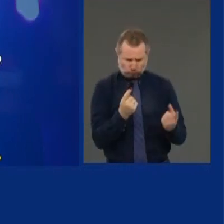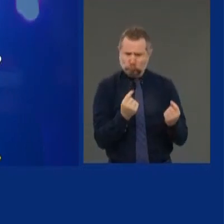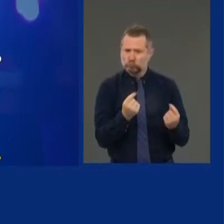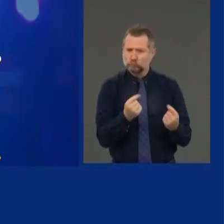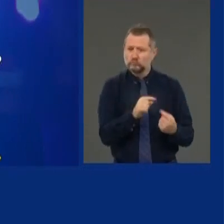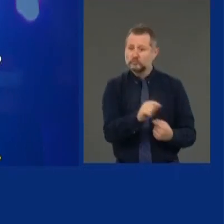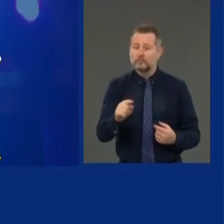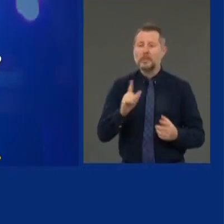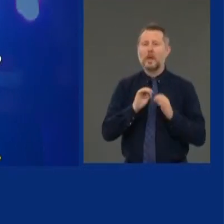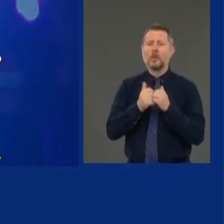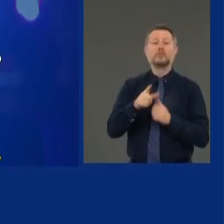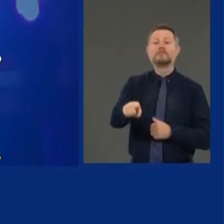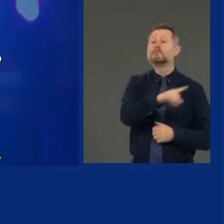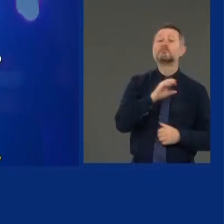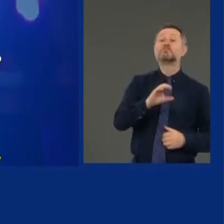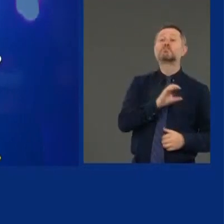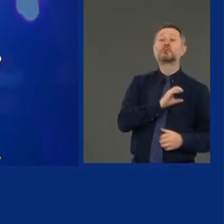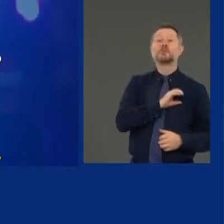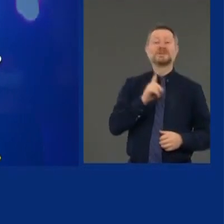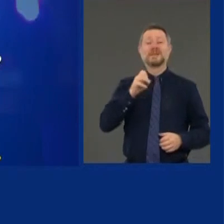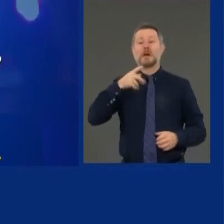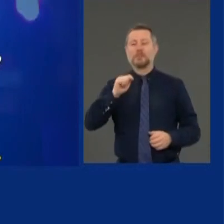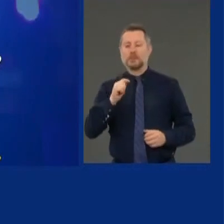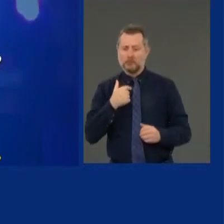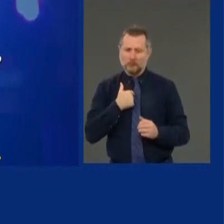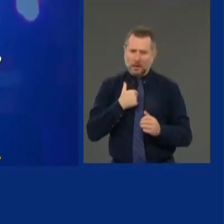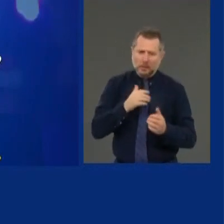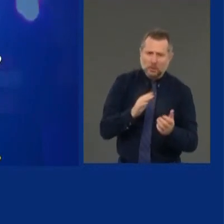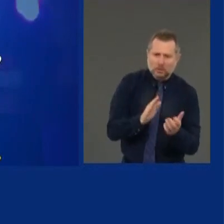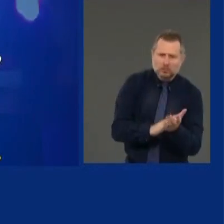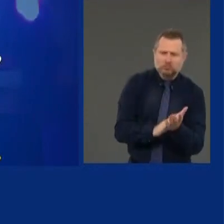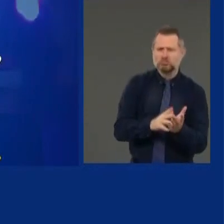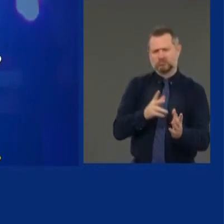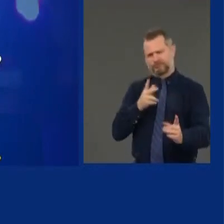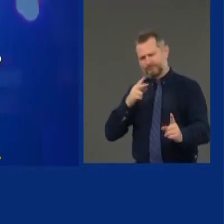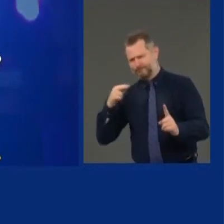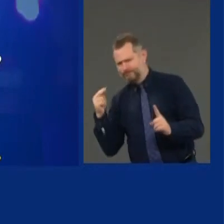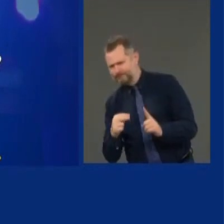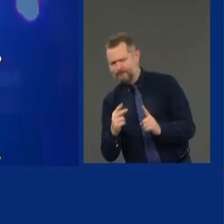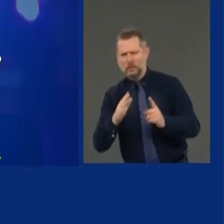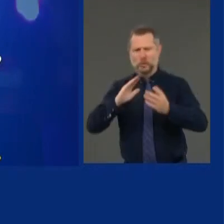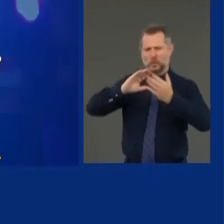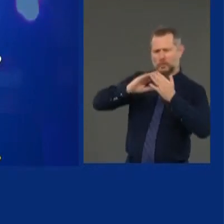DISCIPLINARY PROCESS? HOW DO YOU WANT YOUR POLICE DEPARTMENT TO WORK IN YOUR